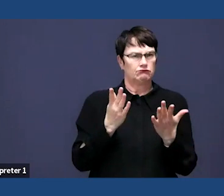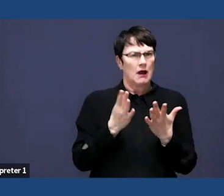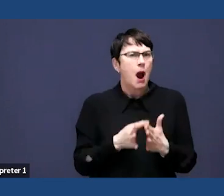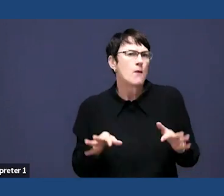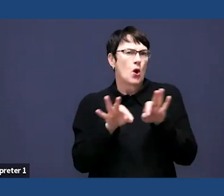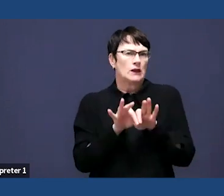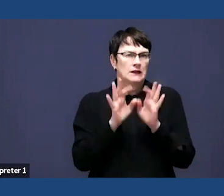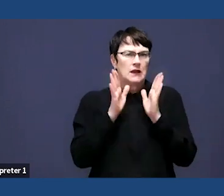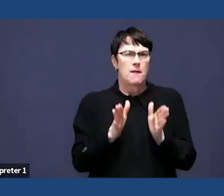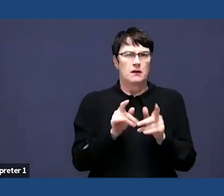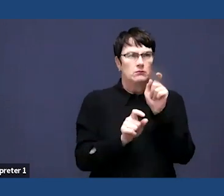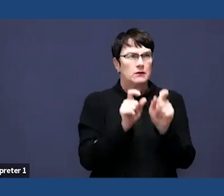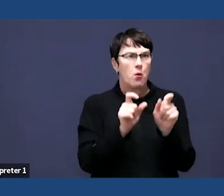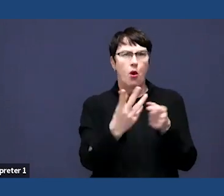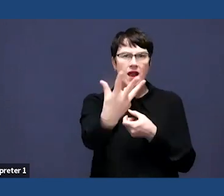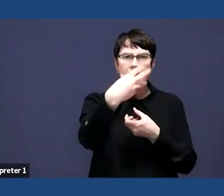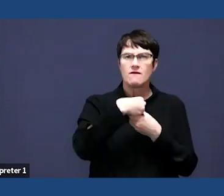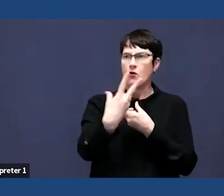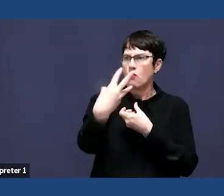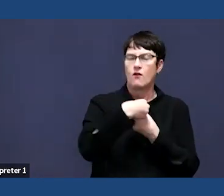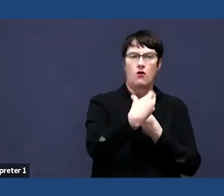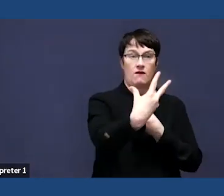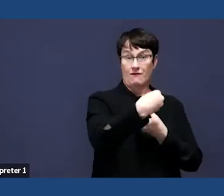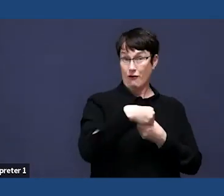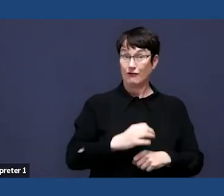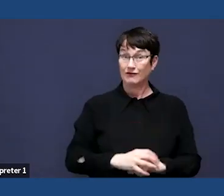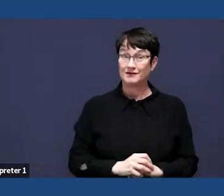I would like to highlight some of the benefits they bring.